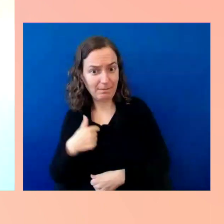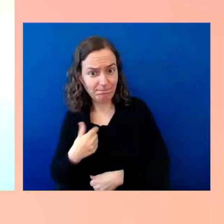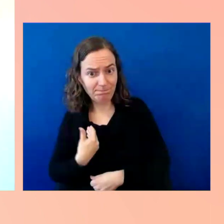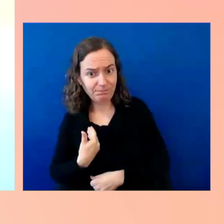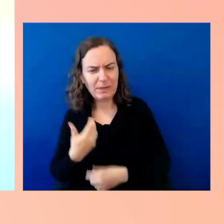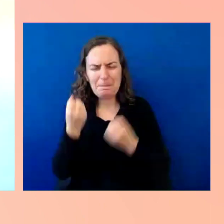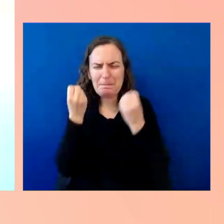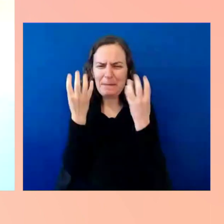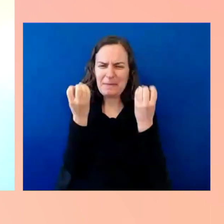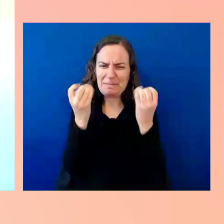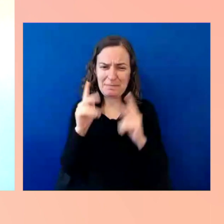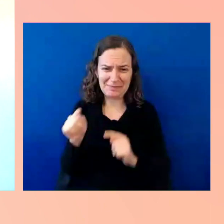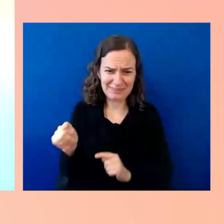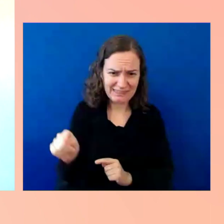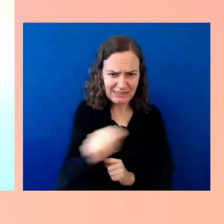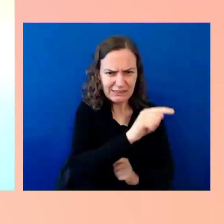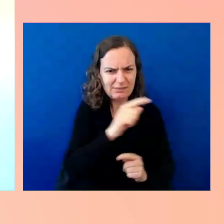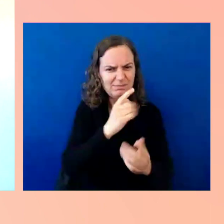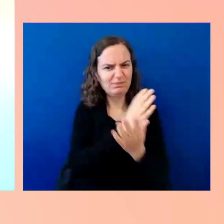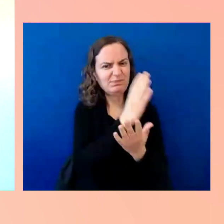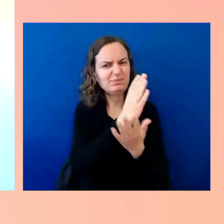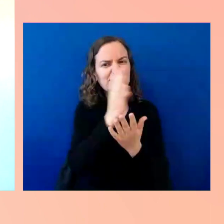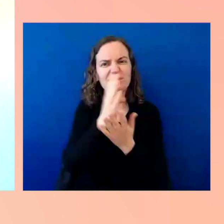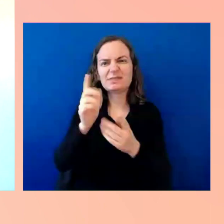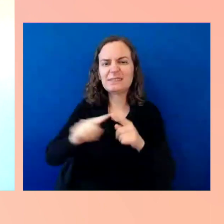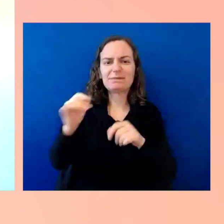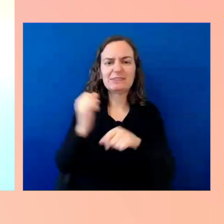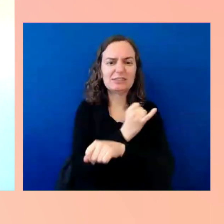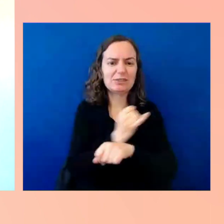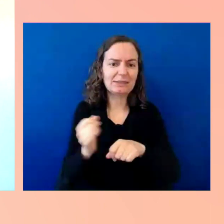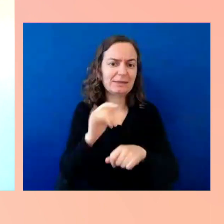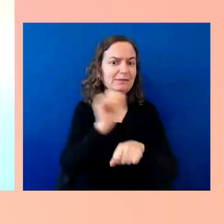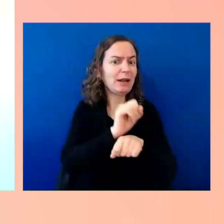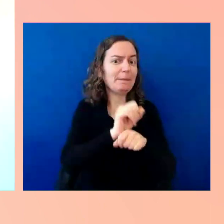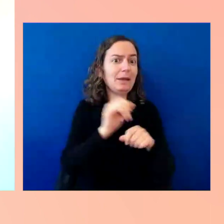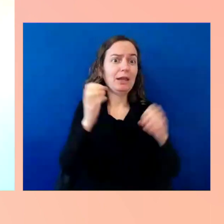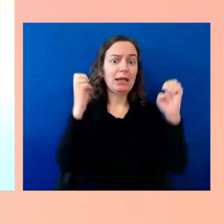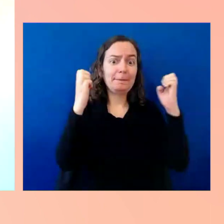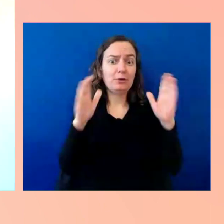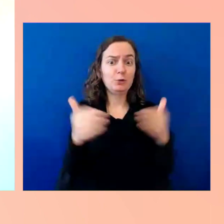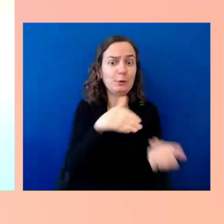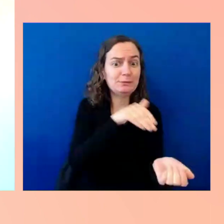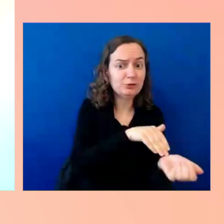from emergency room doctors and developers to firefighters and air-traffic controllers.